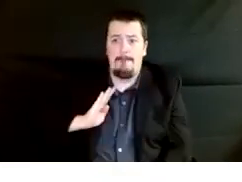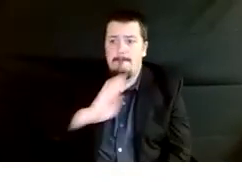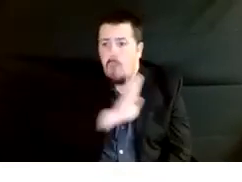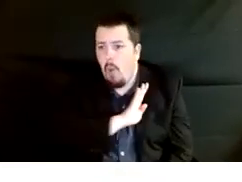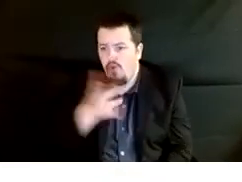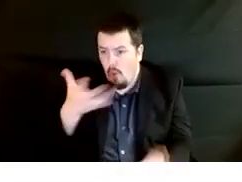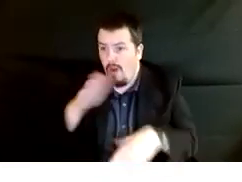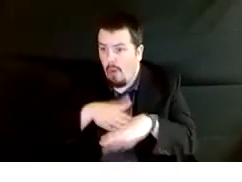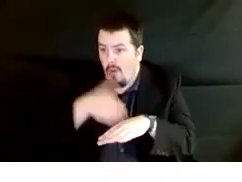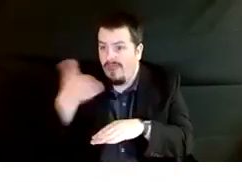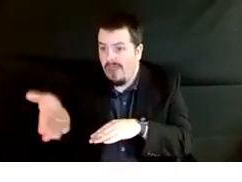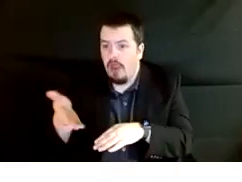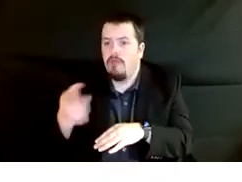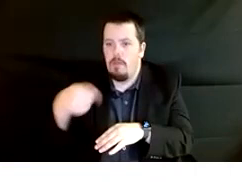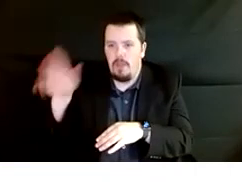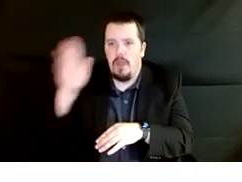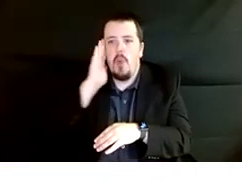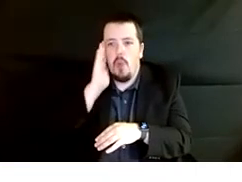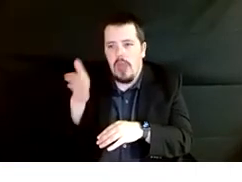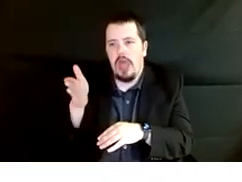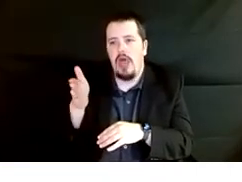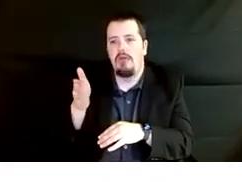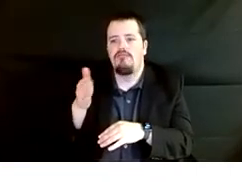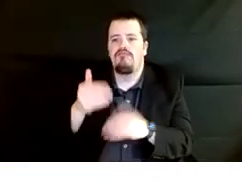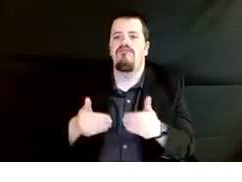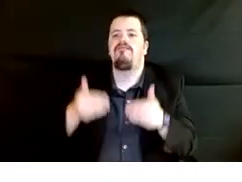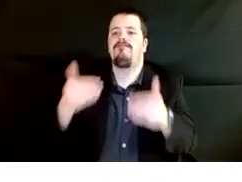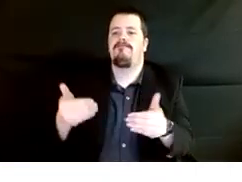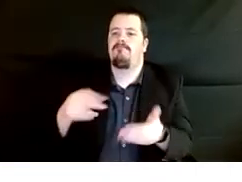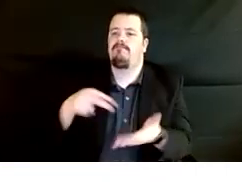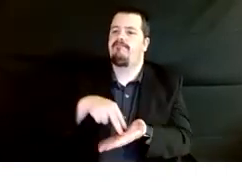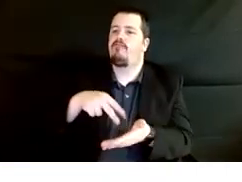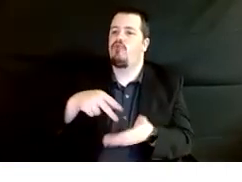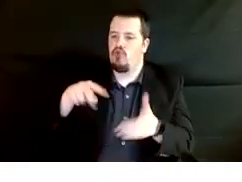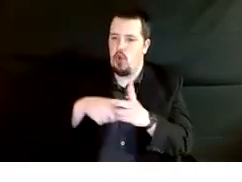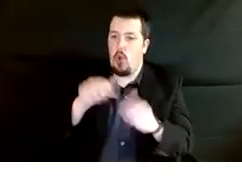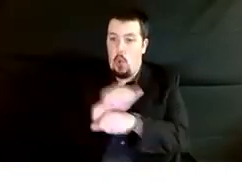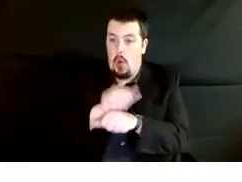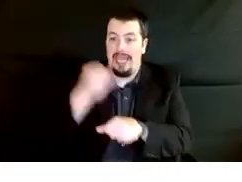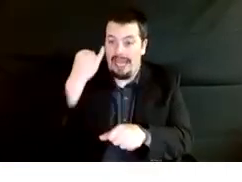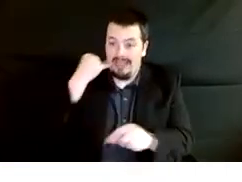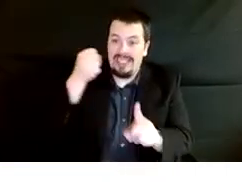are the ones that are going to step up and start working when there is a crisis and so if you